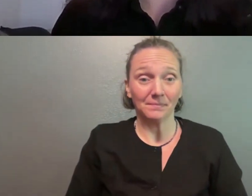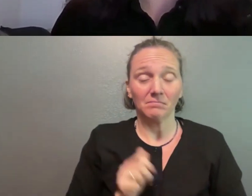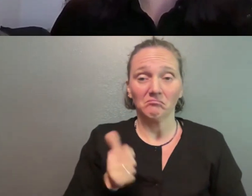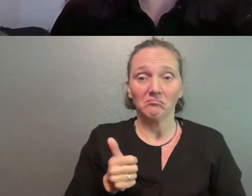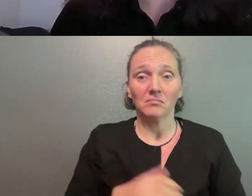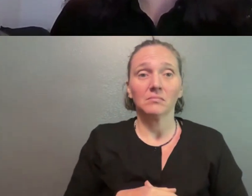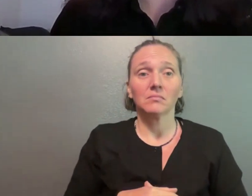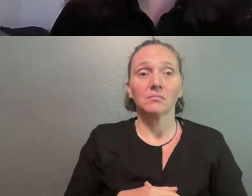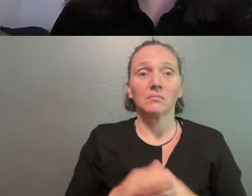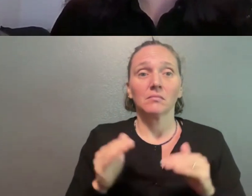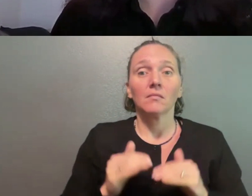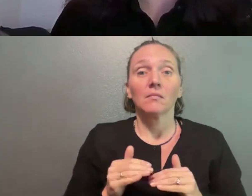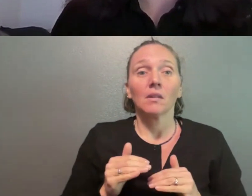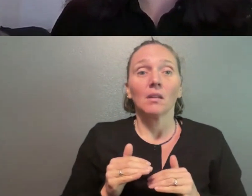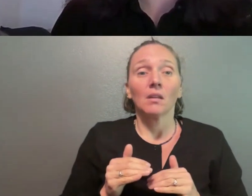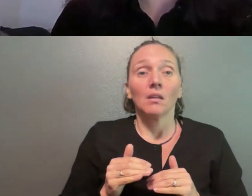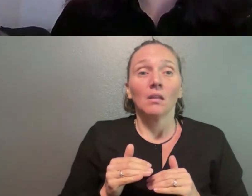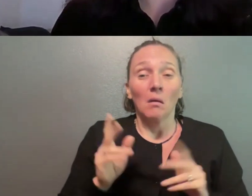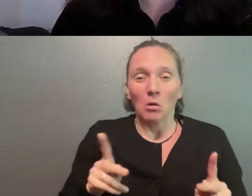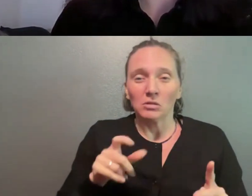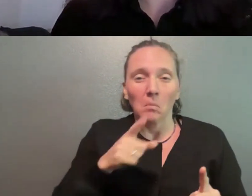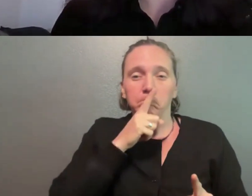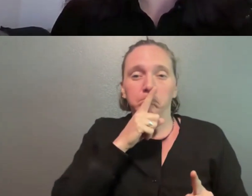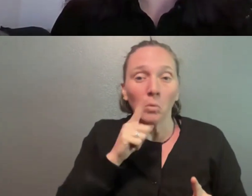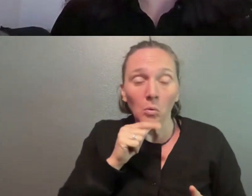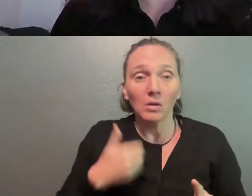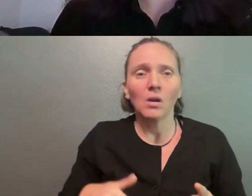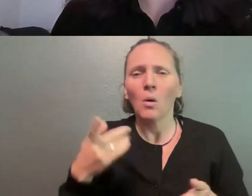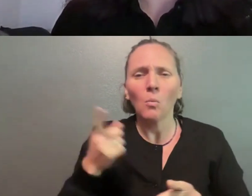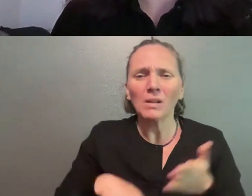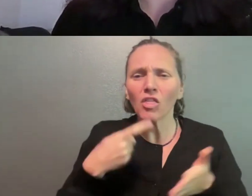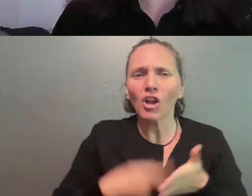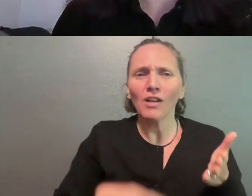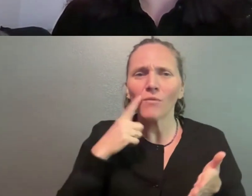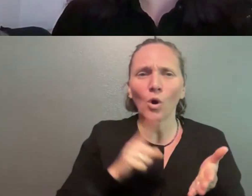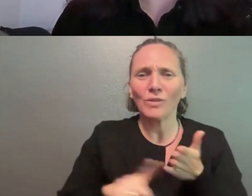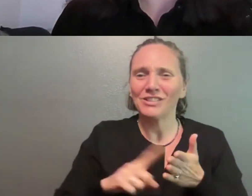Anonymous participant What was the cost to research the benefit? Cliff Analysis also, I’ll answer that in the chat too.